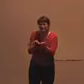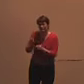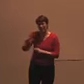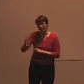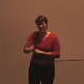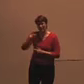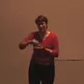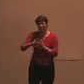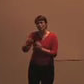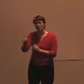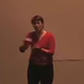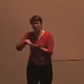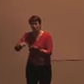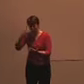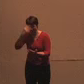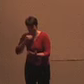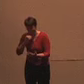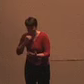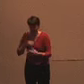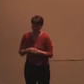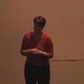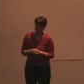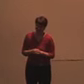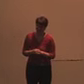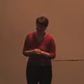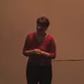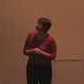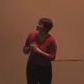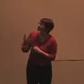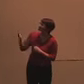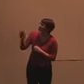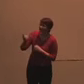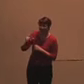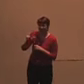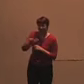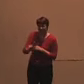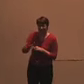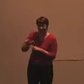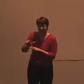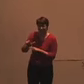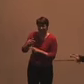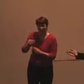And I have to say the Toyo Ito's library has a special place